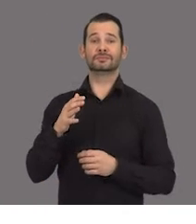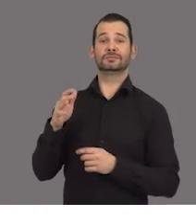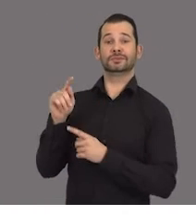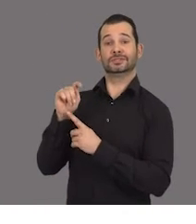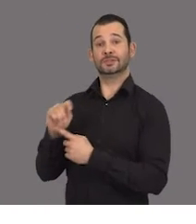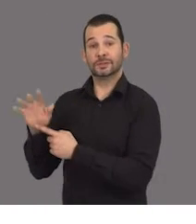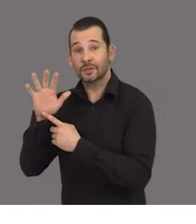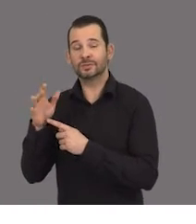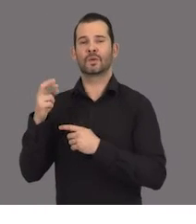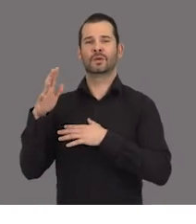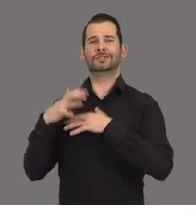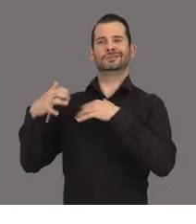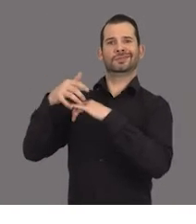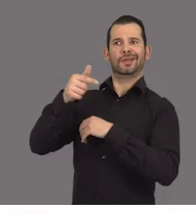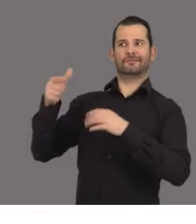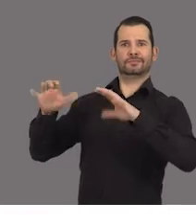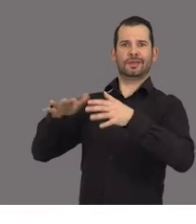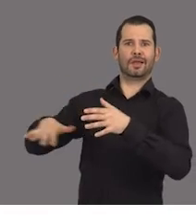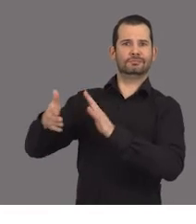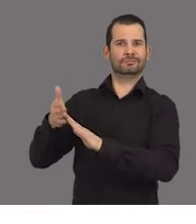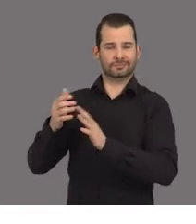territory or an Indigenous governing body.